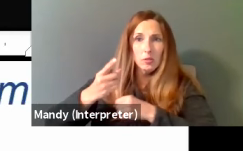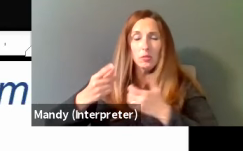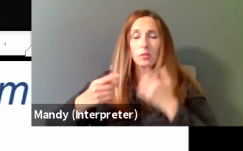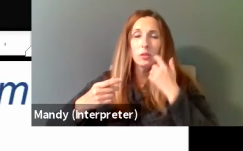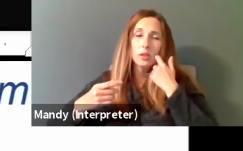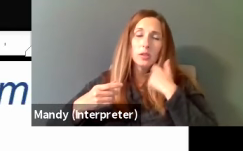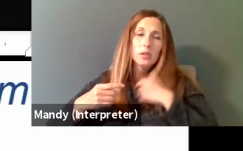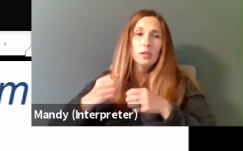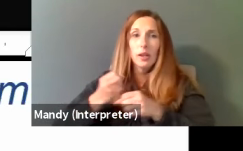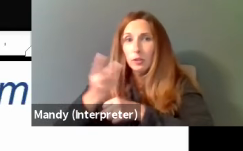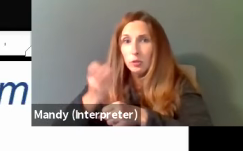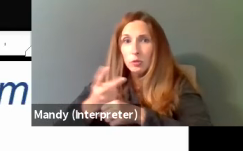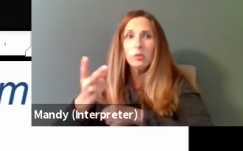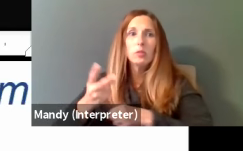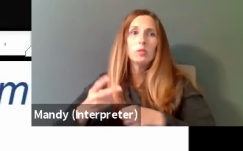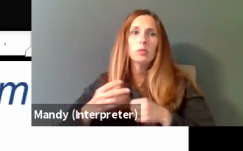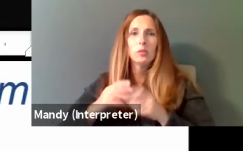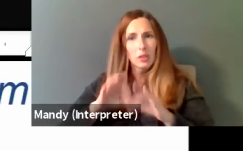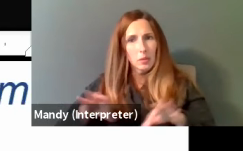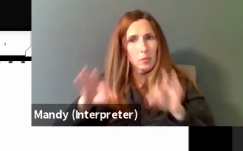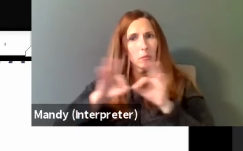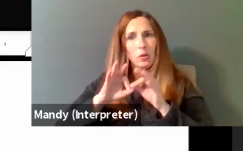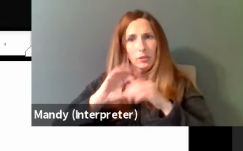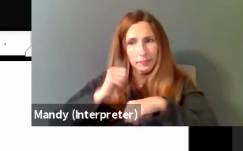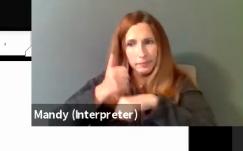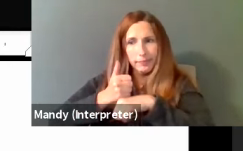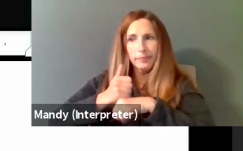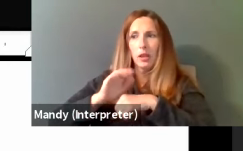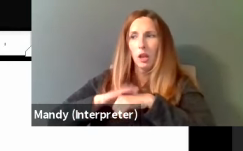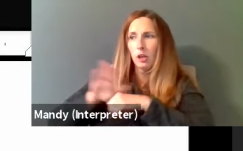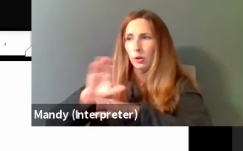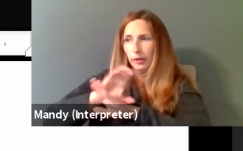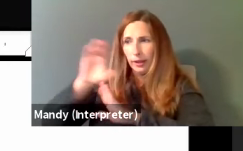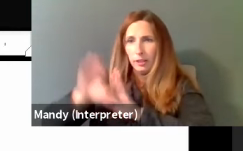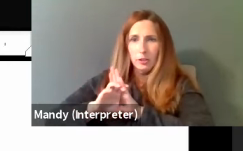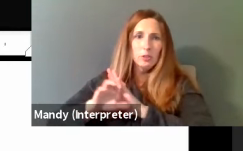on multiple people's calendars. But if you're a smaller org, you know this is something that